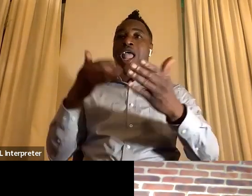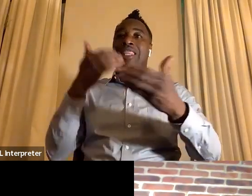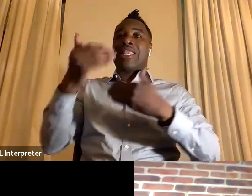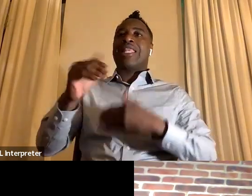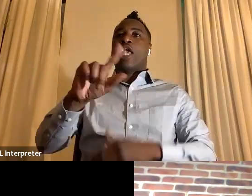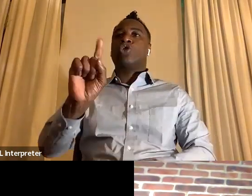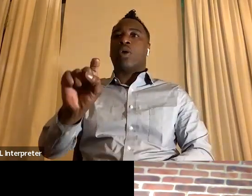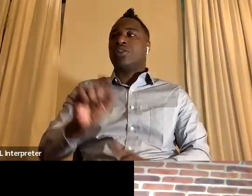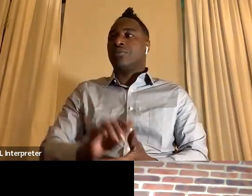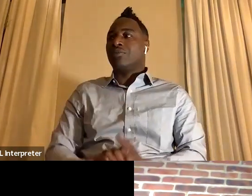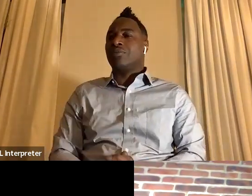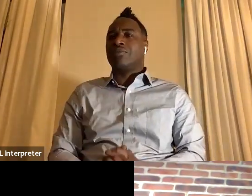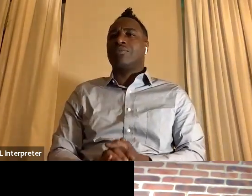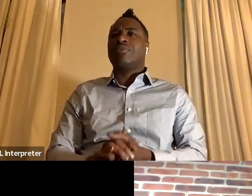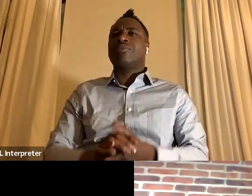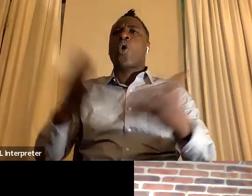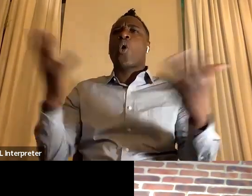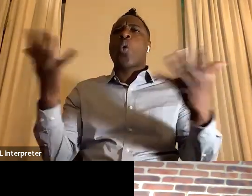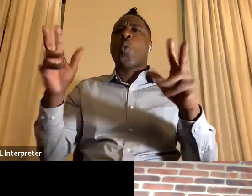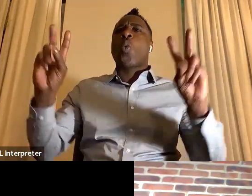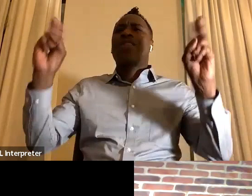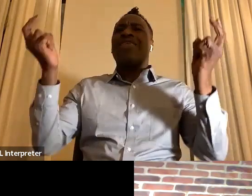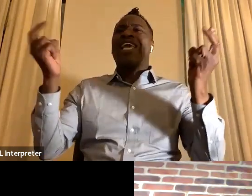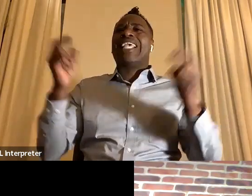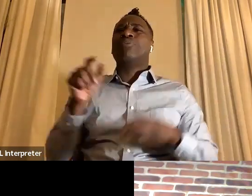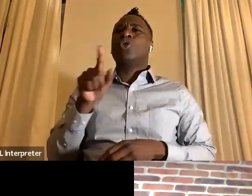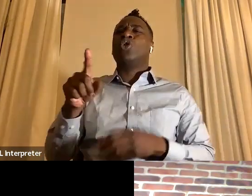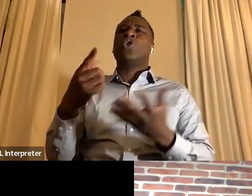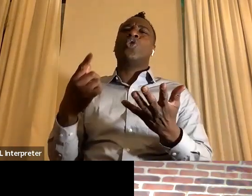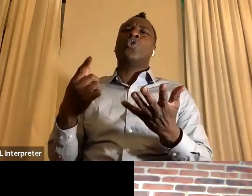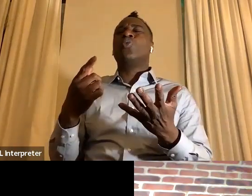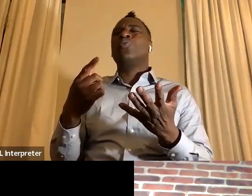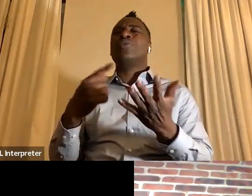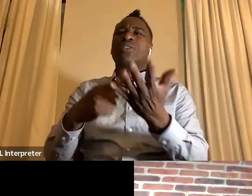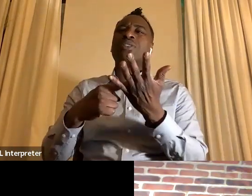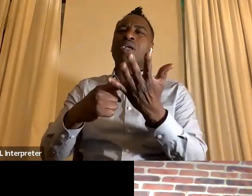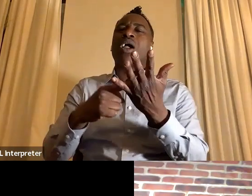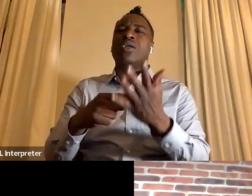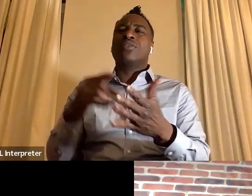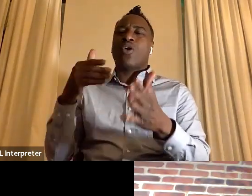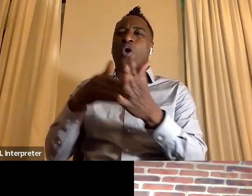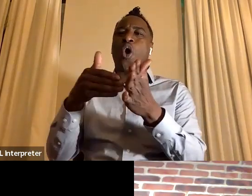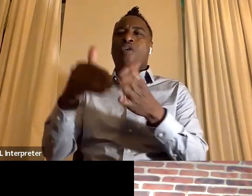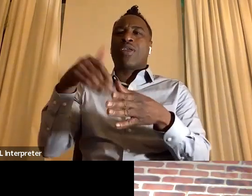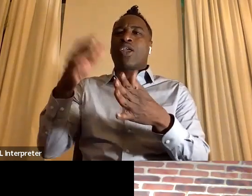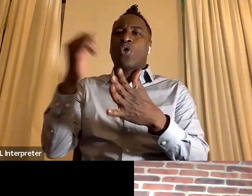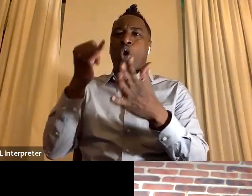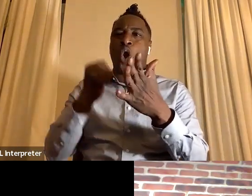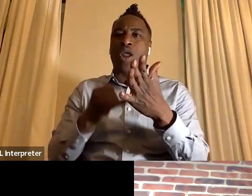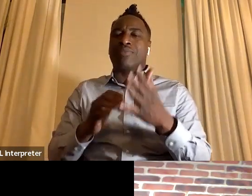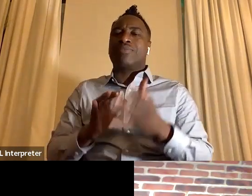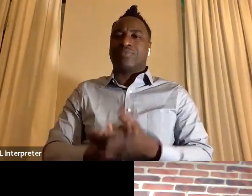What themes do you touch on frequently in your art?